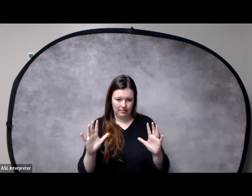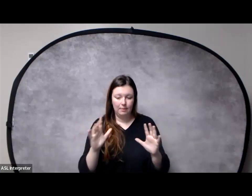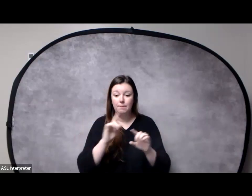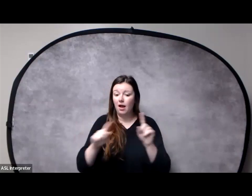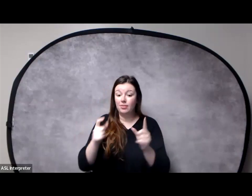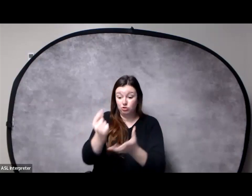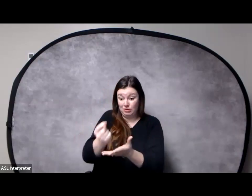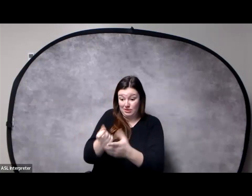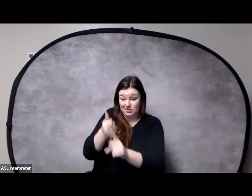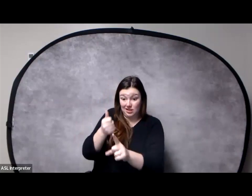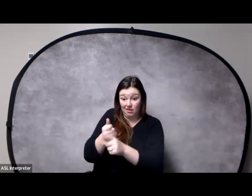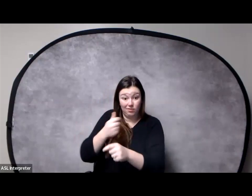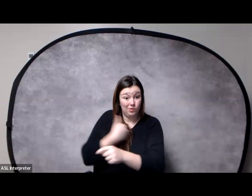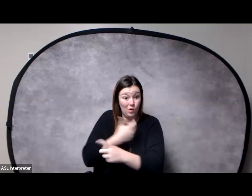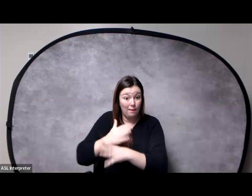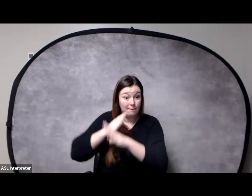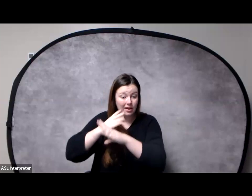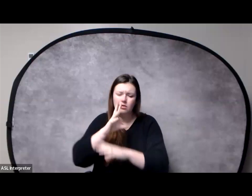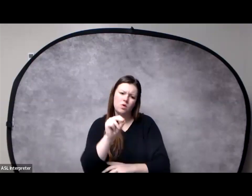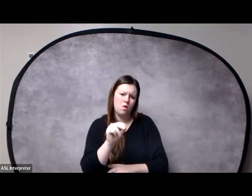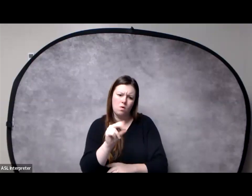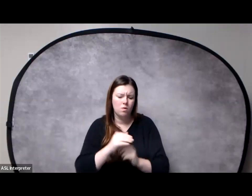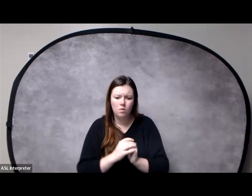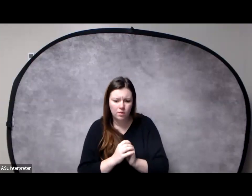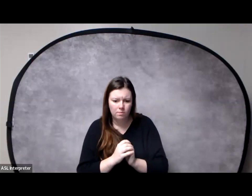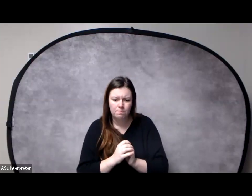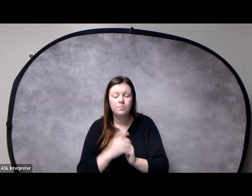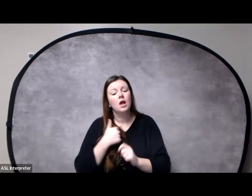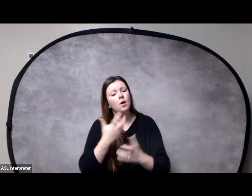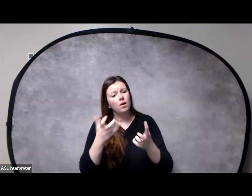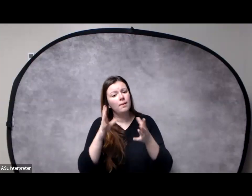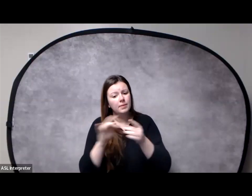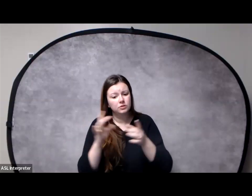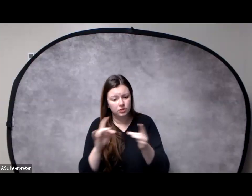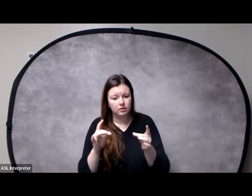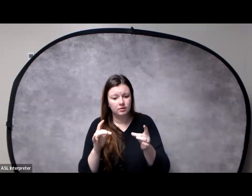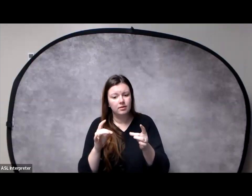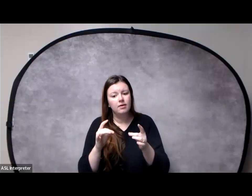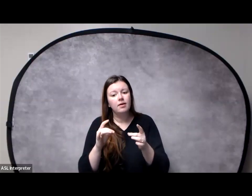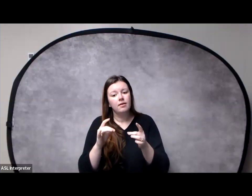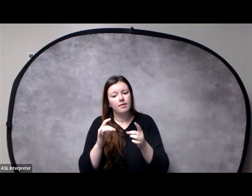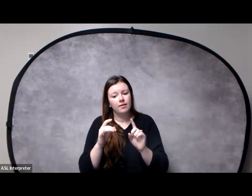And we are also -- I had mentioned -- it prohibits recipients from using these methods to discount